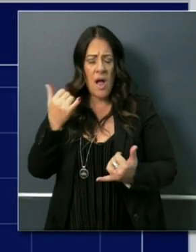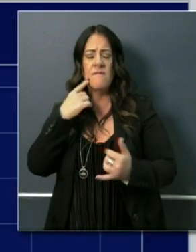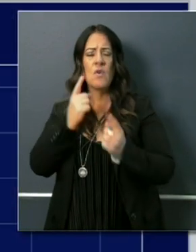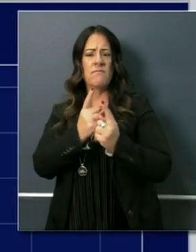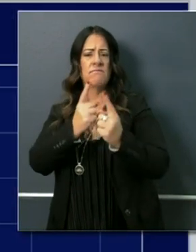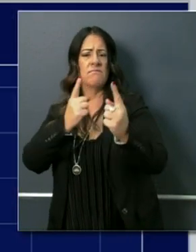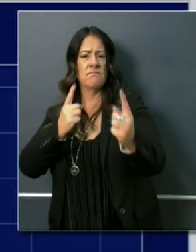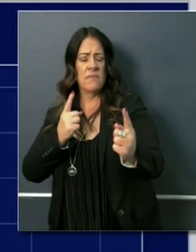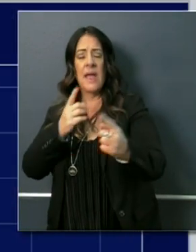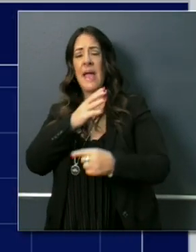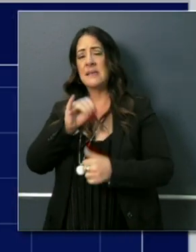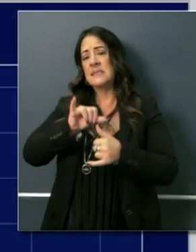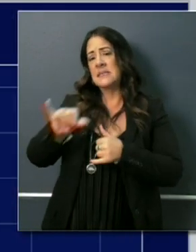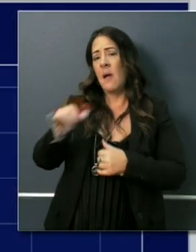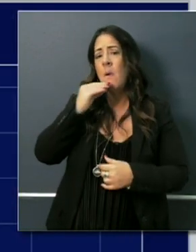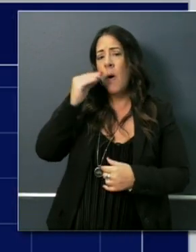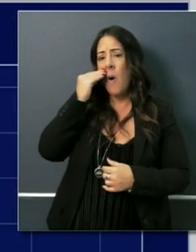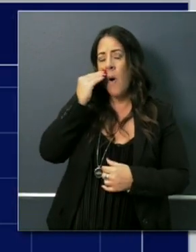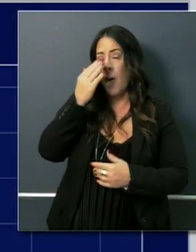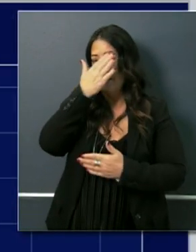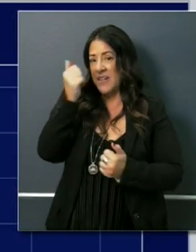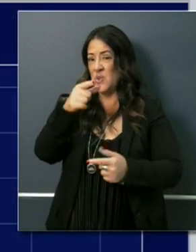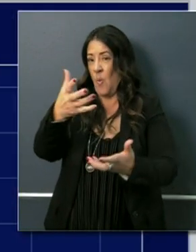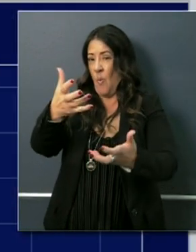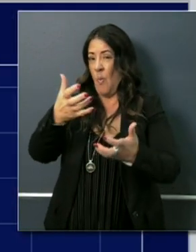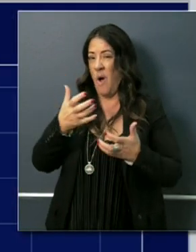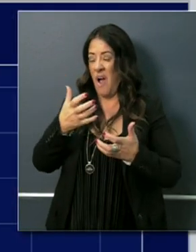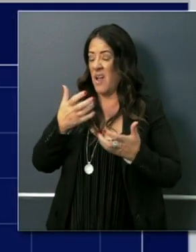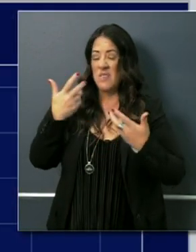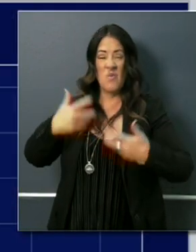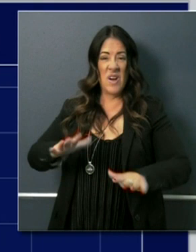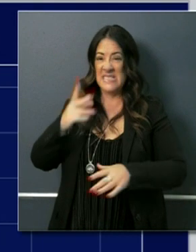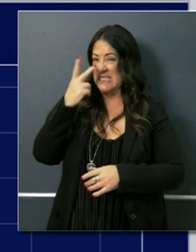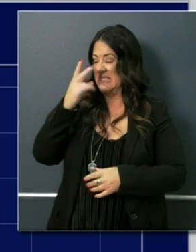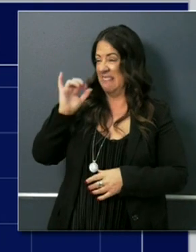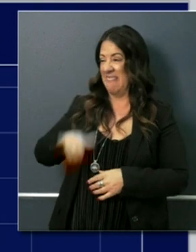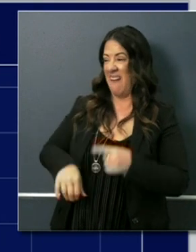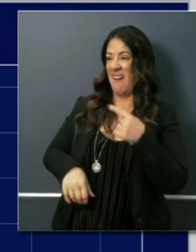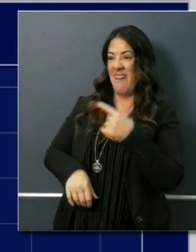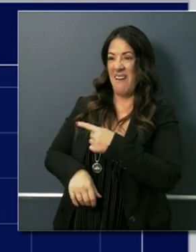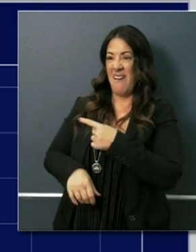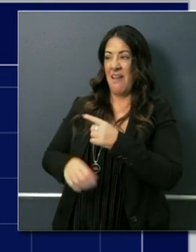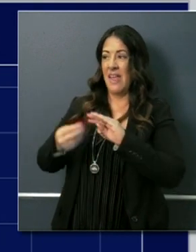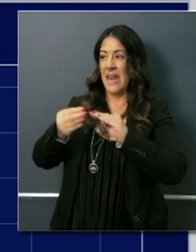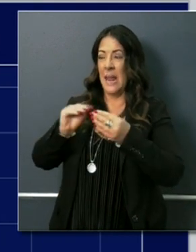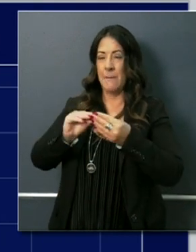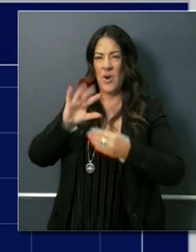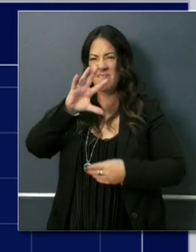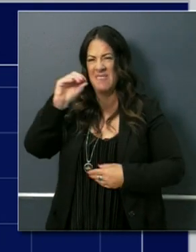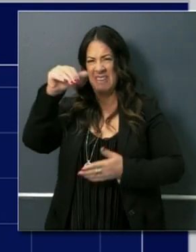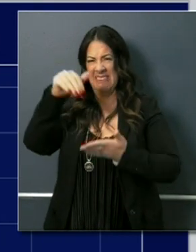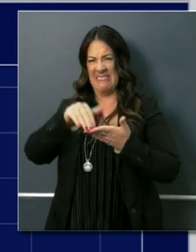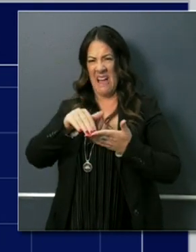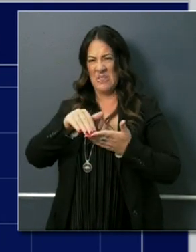WILL RECOGNIZE FROM LAST WEEK, WHEN I WAS HERE WITH YOU. AND TELLING YOU, LOOK, WE PUT SOME OF THESE ORDERS AND THESE